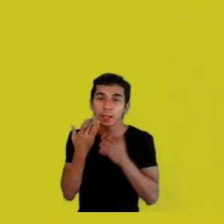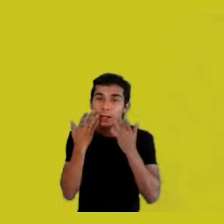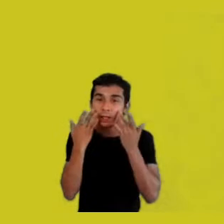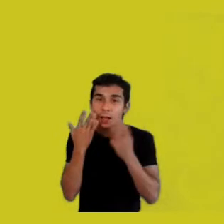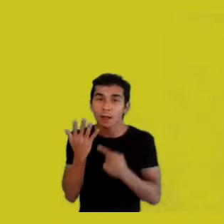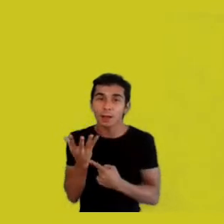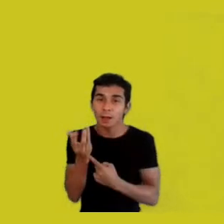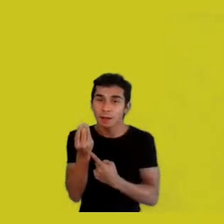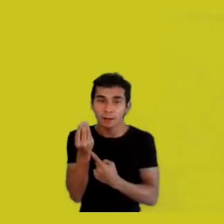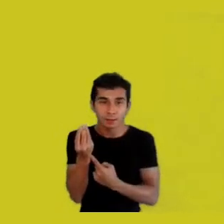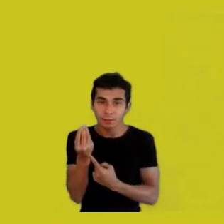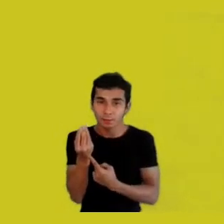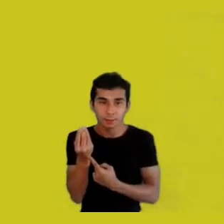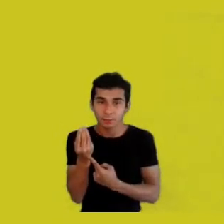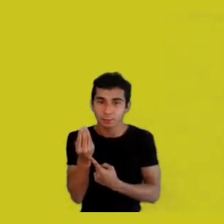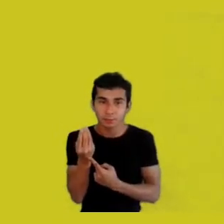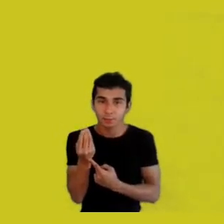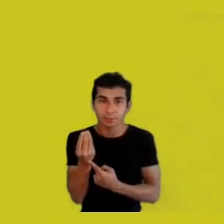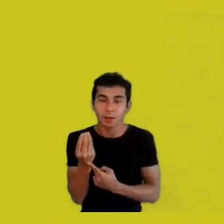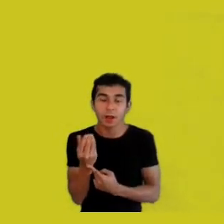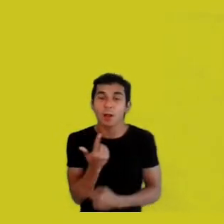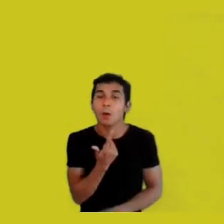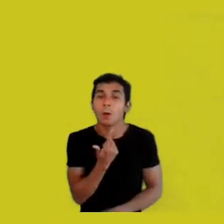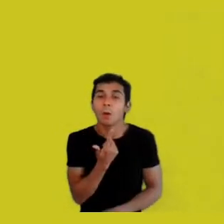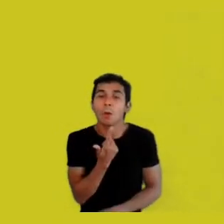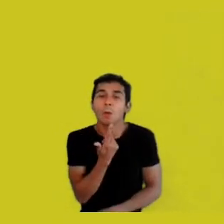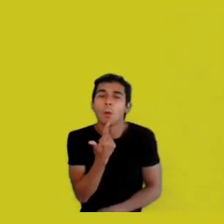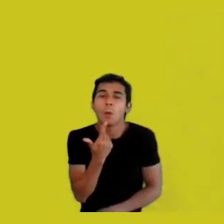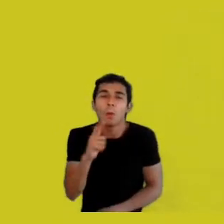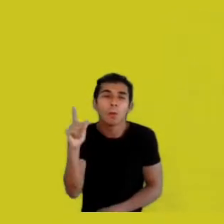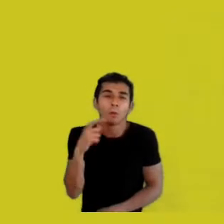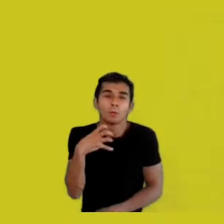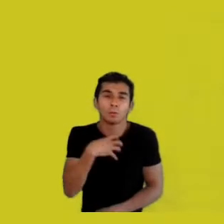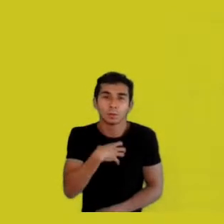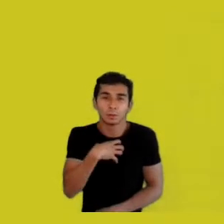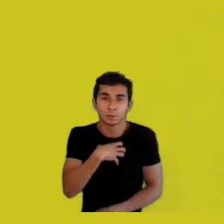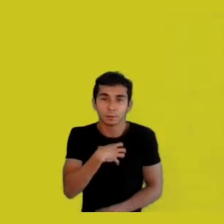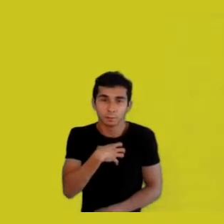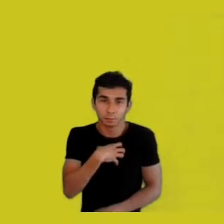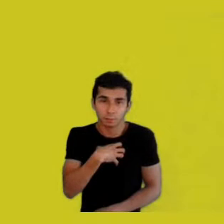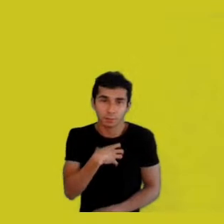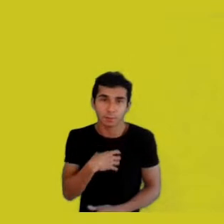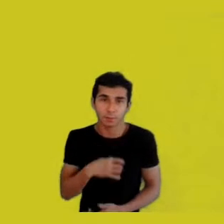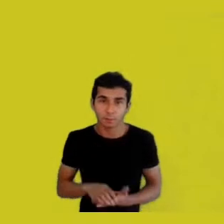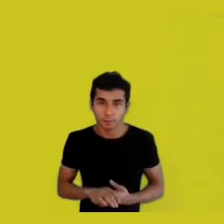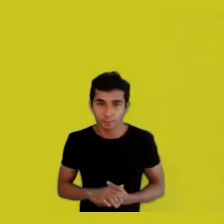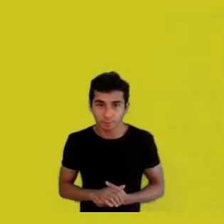There’s another place. So, the very formulation of problems